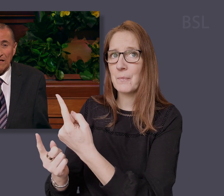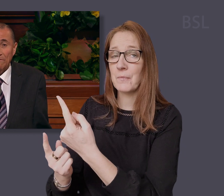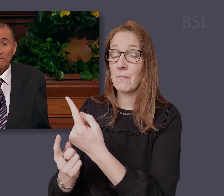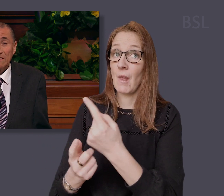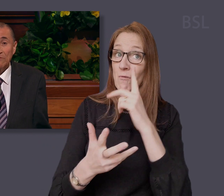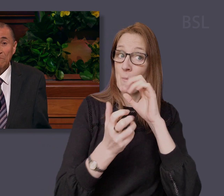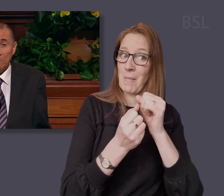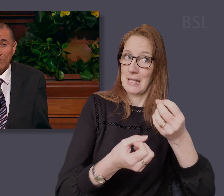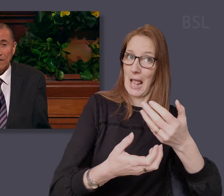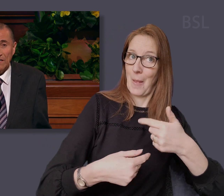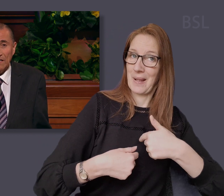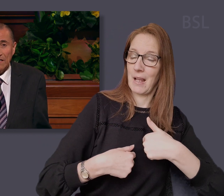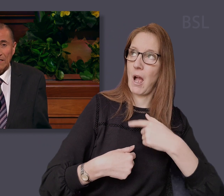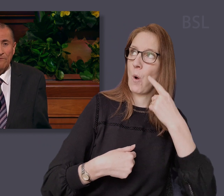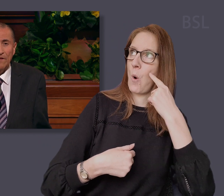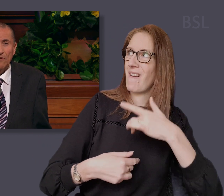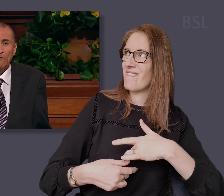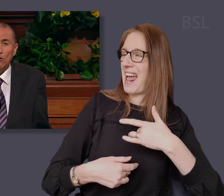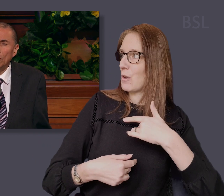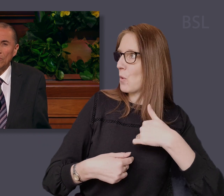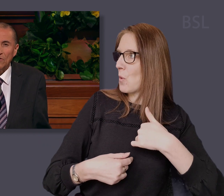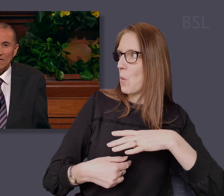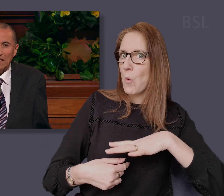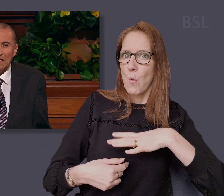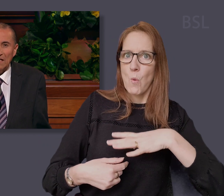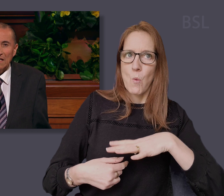I vividly remember that a feeling of urgency